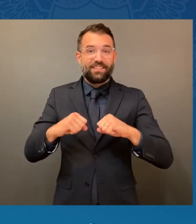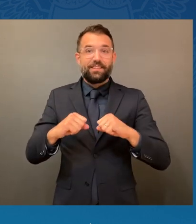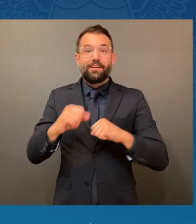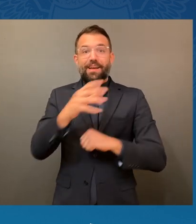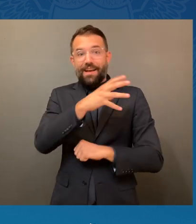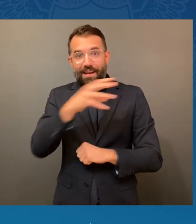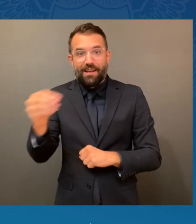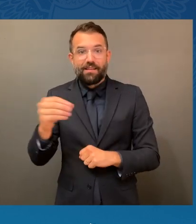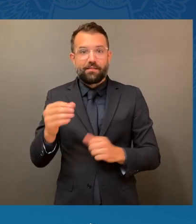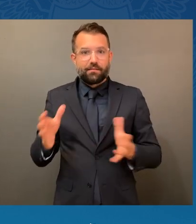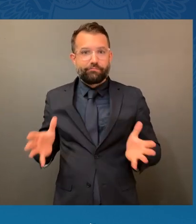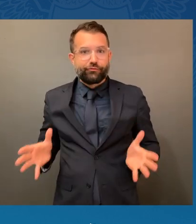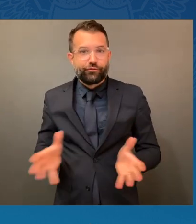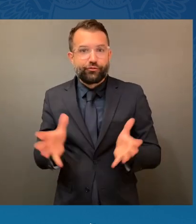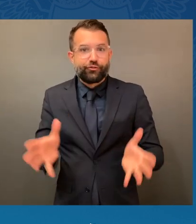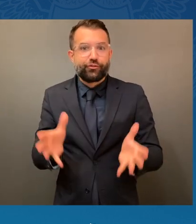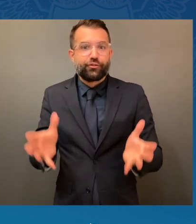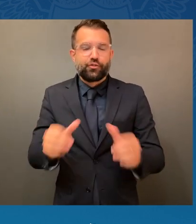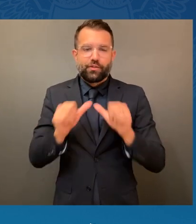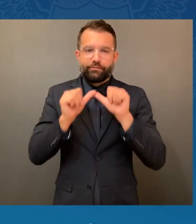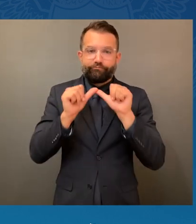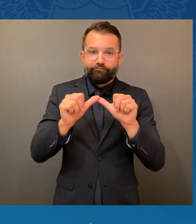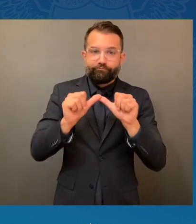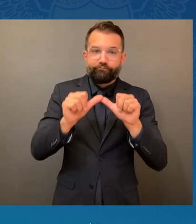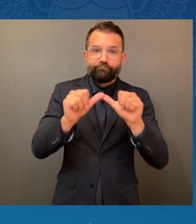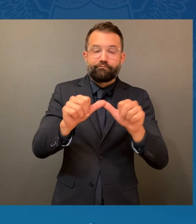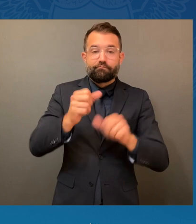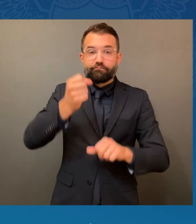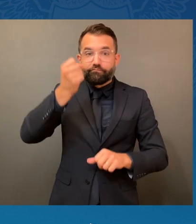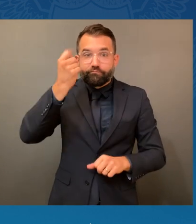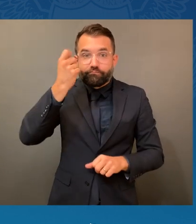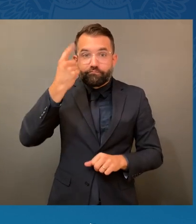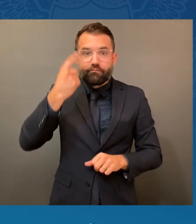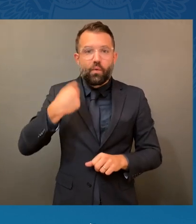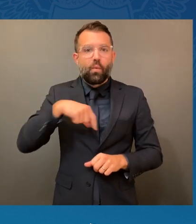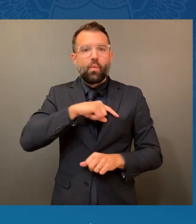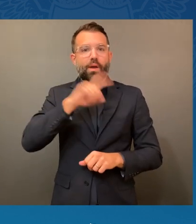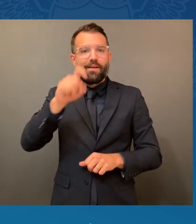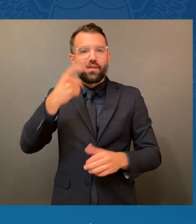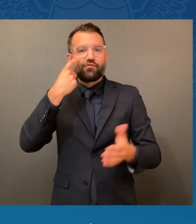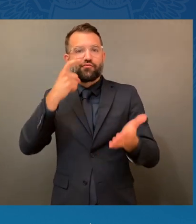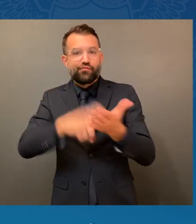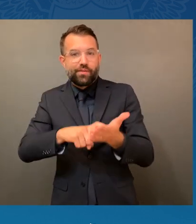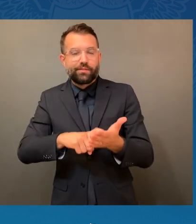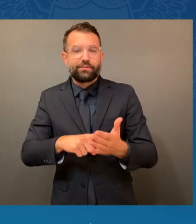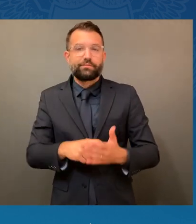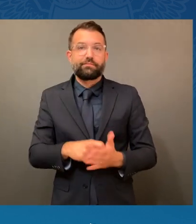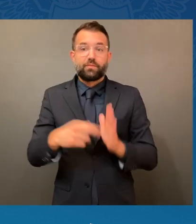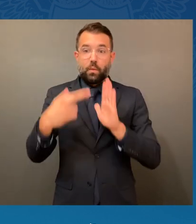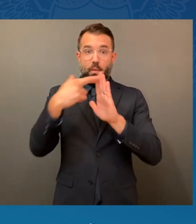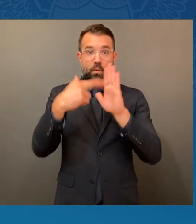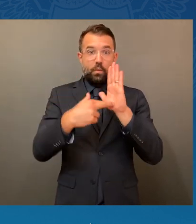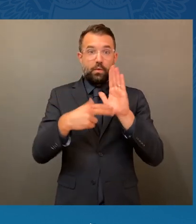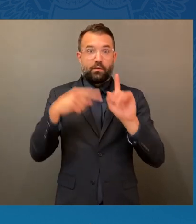However, we must also acknowledge that these rules and norms are under growing threat.